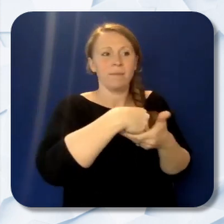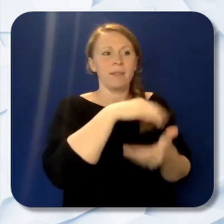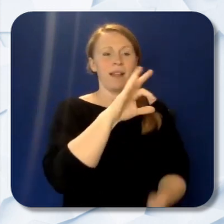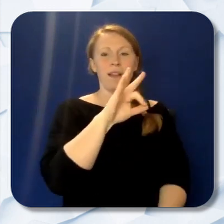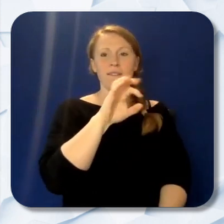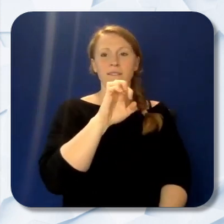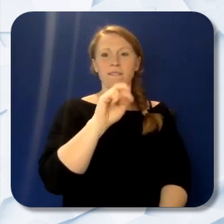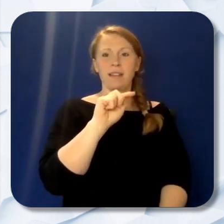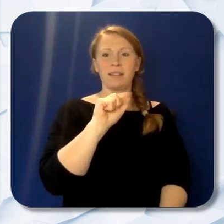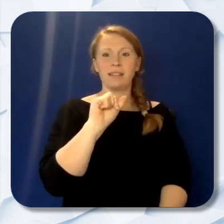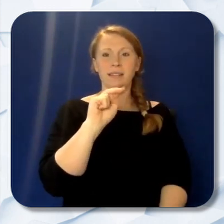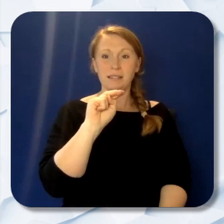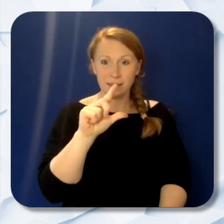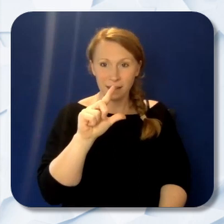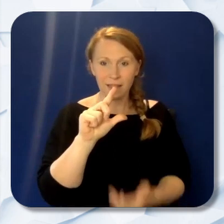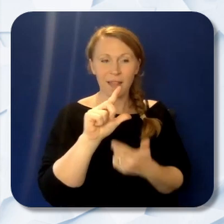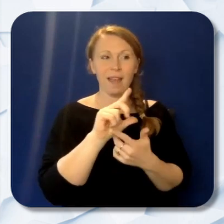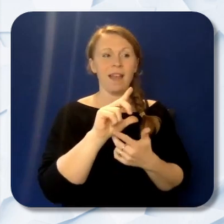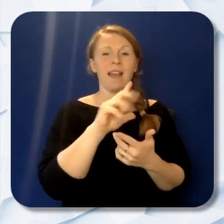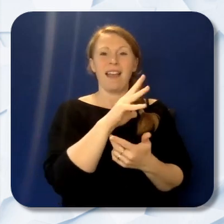and it particularly young people and young adults at record rates